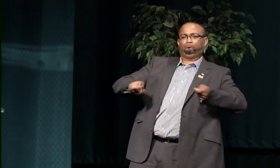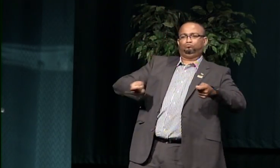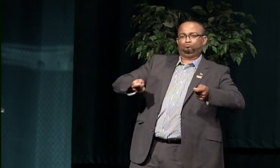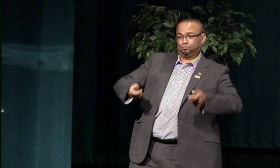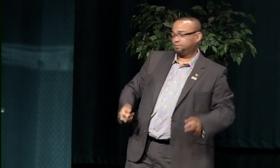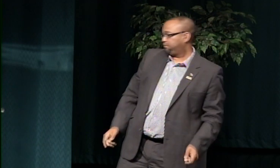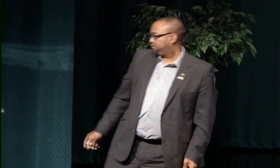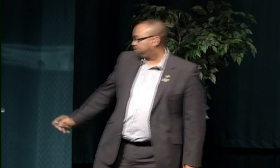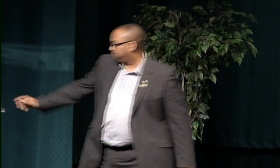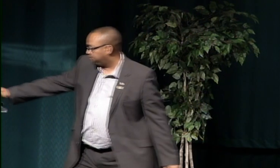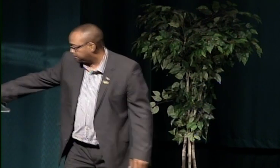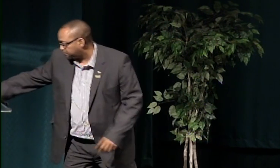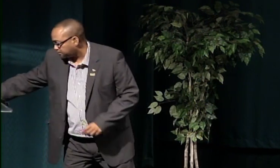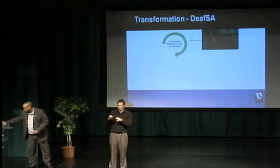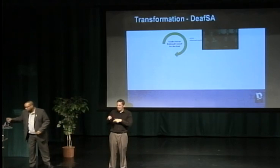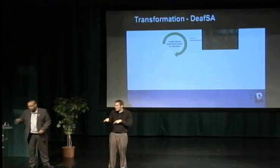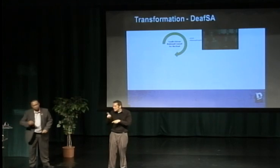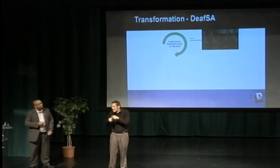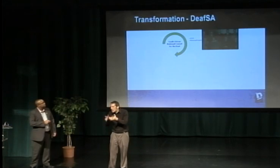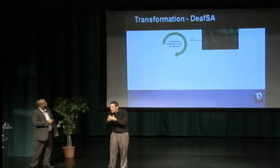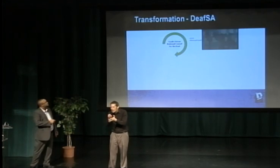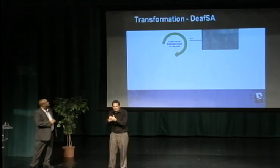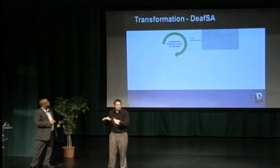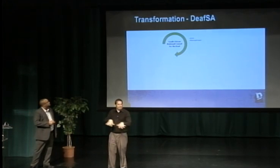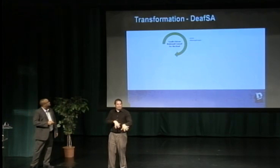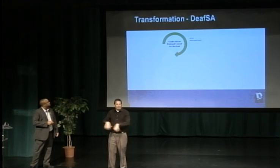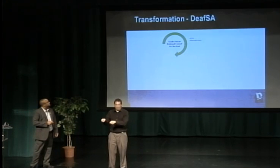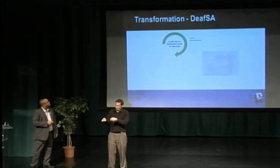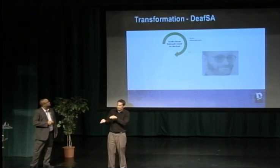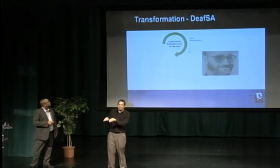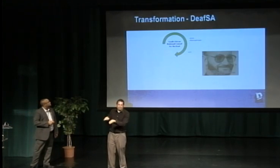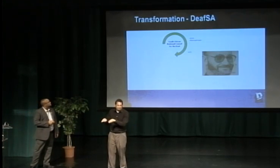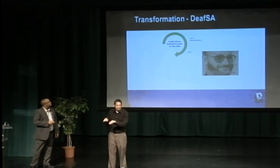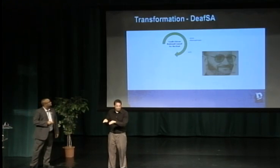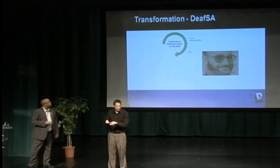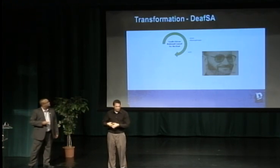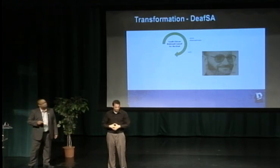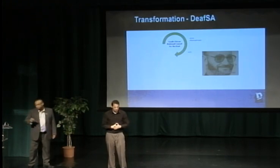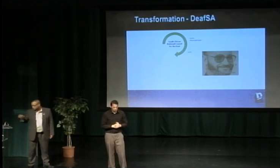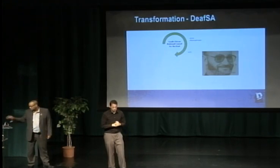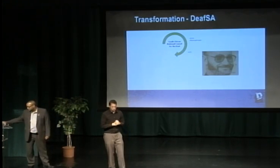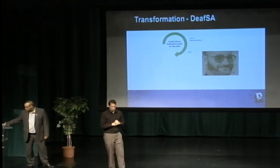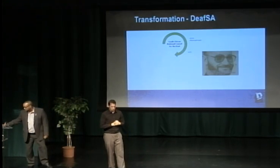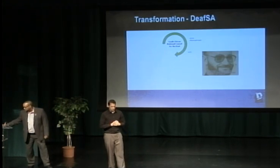wouldn't be able to represent themselves.